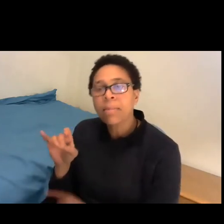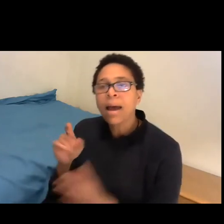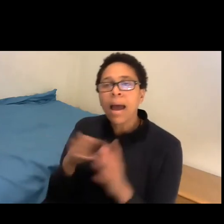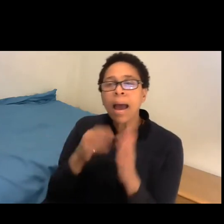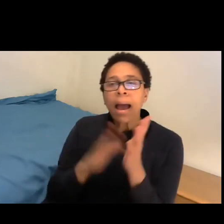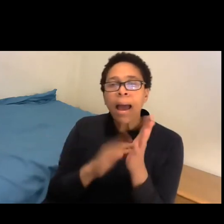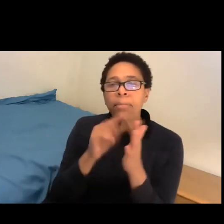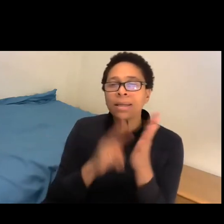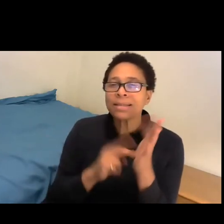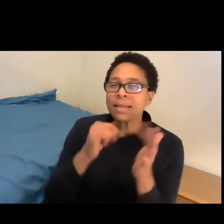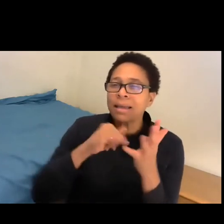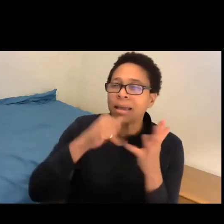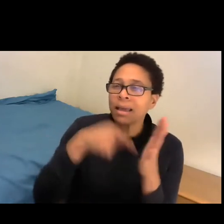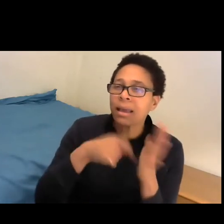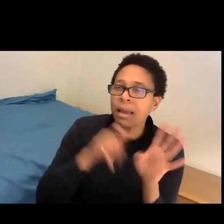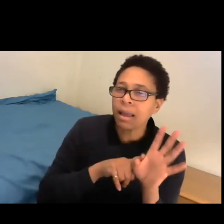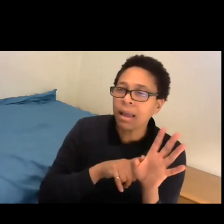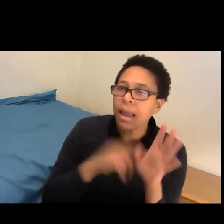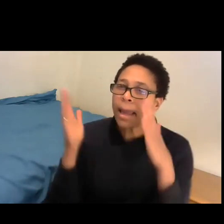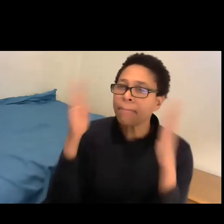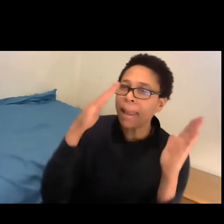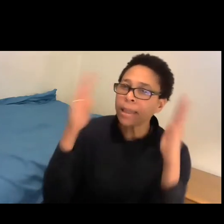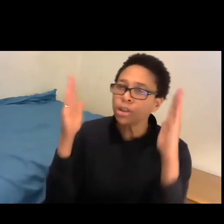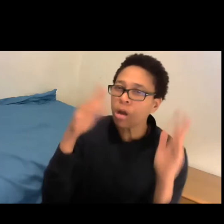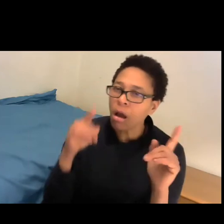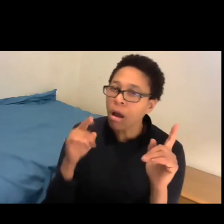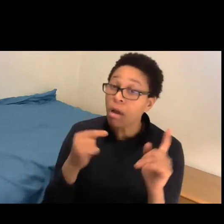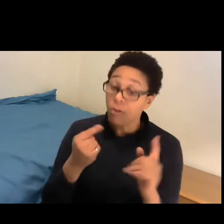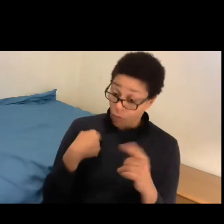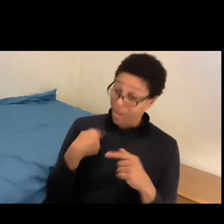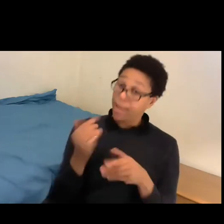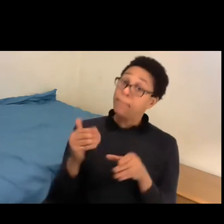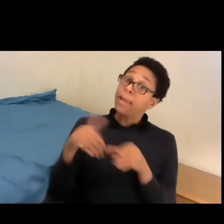being involved in activism in Malaysia was never just about